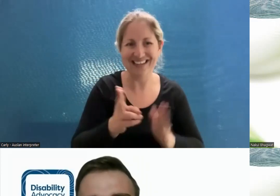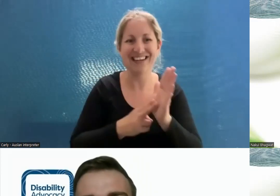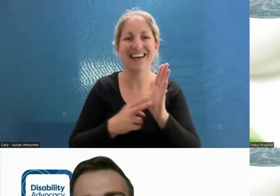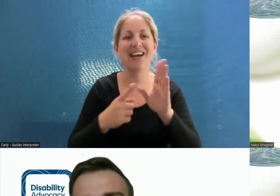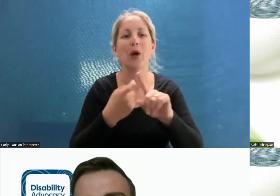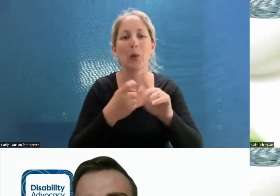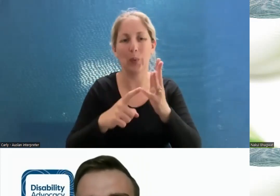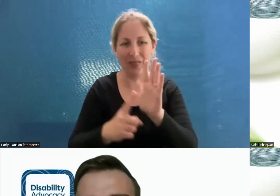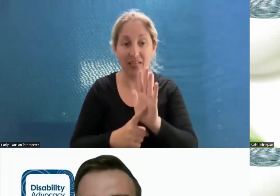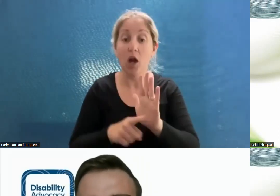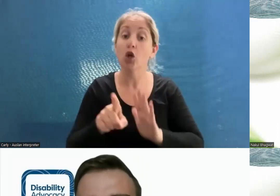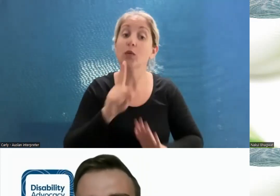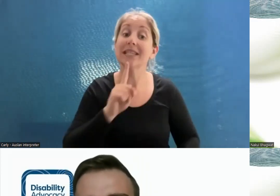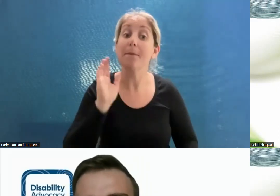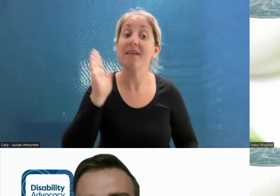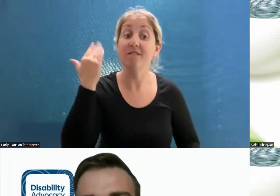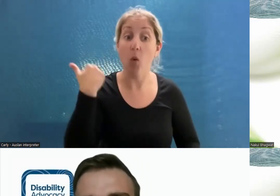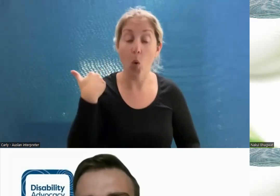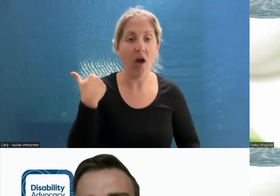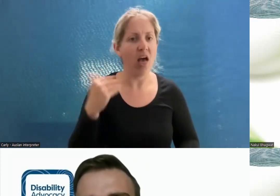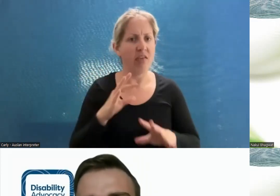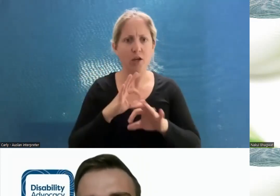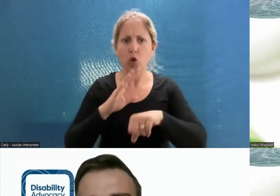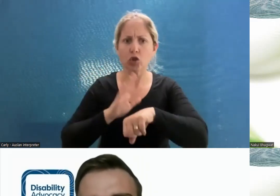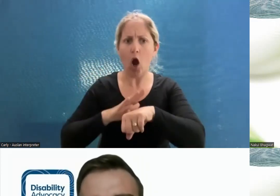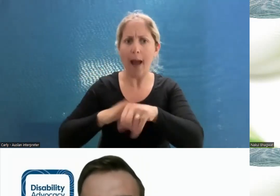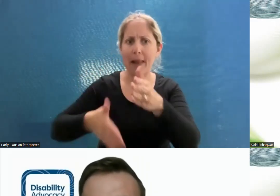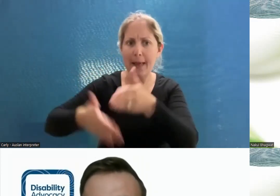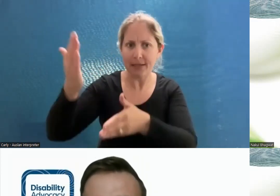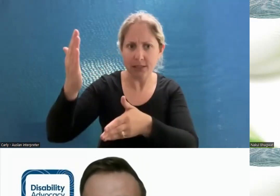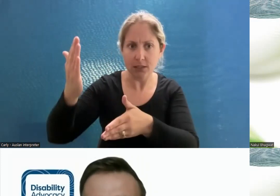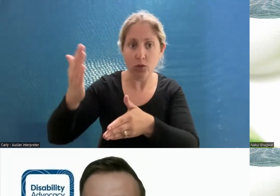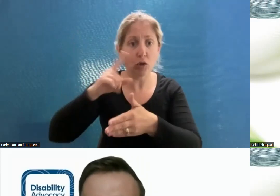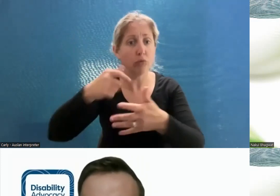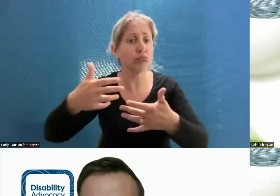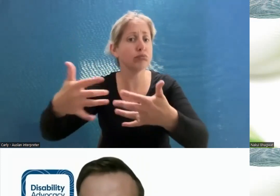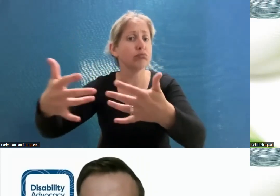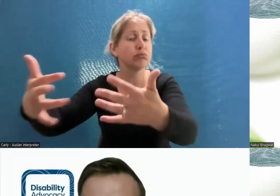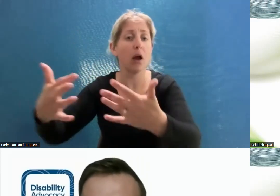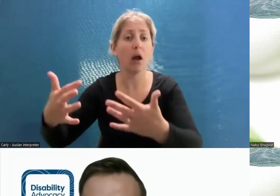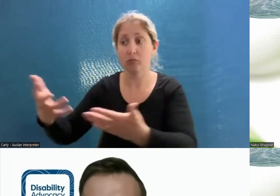You mentioned earlier there was no time limit for considering the expert's recommendation